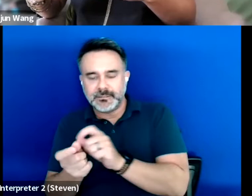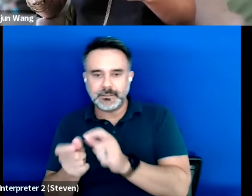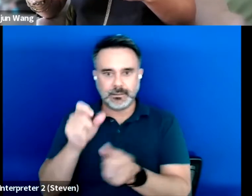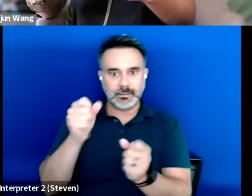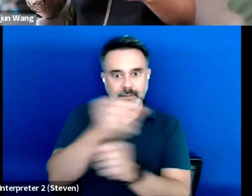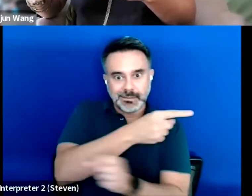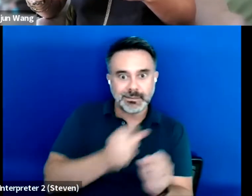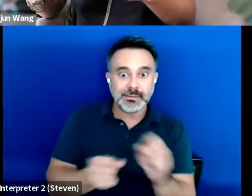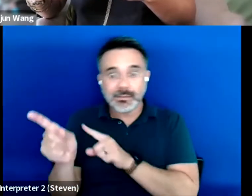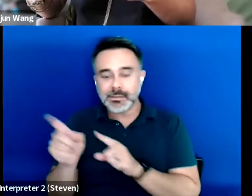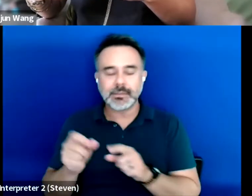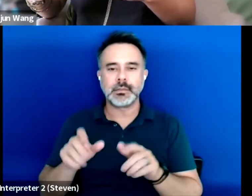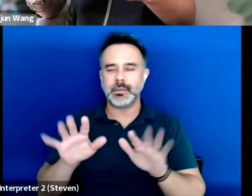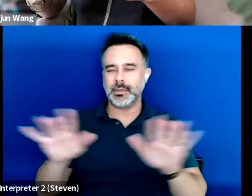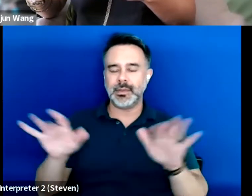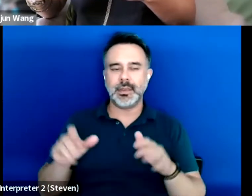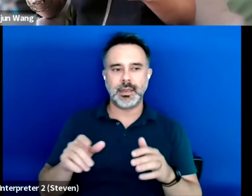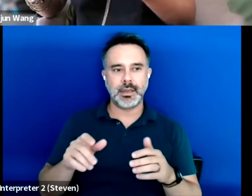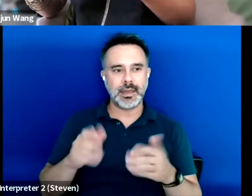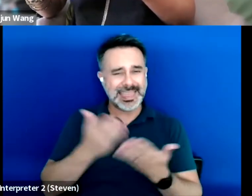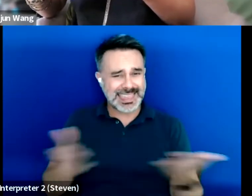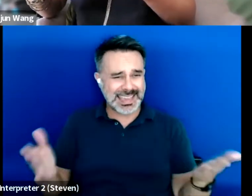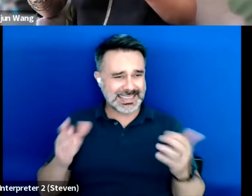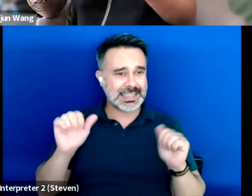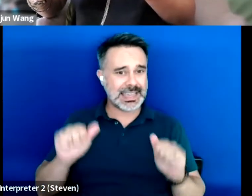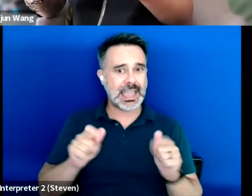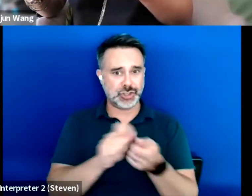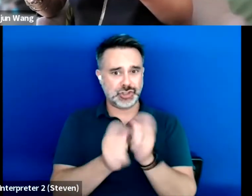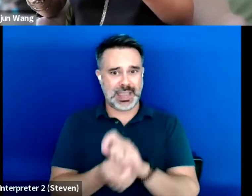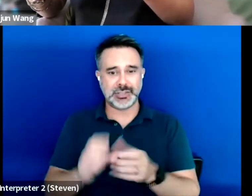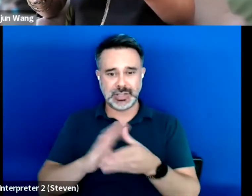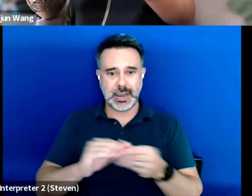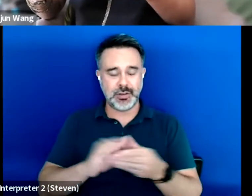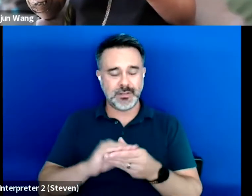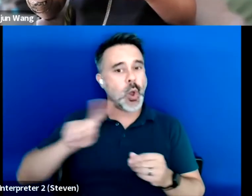I have no practical advice, nor do I speak from a body of literature on this topic.